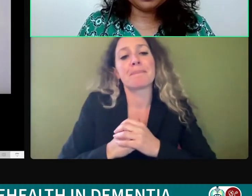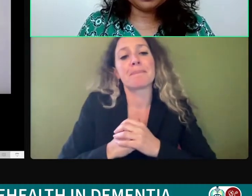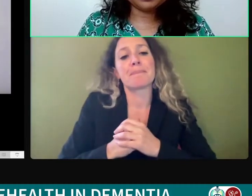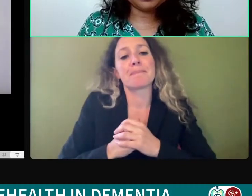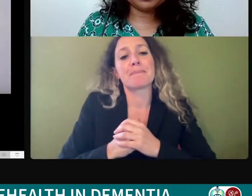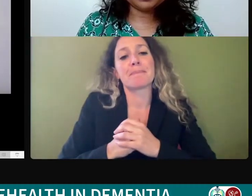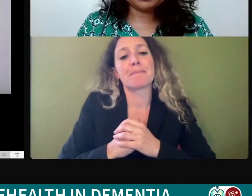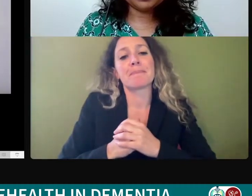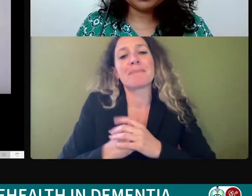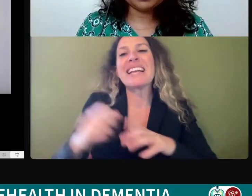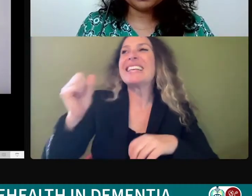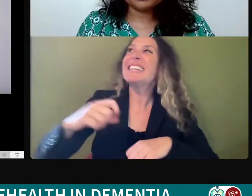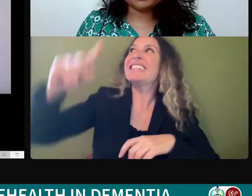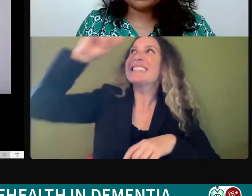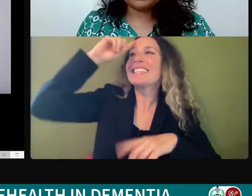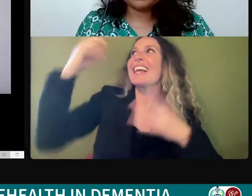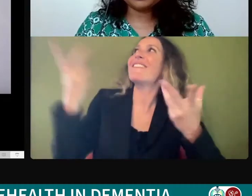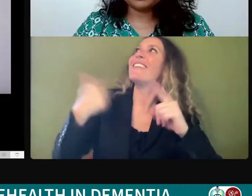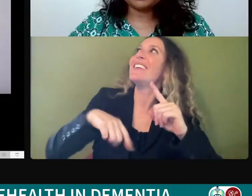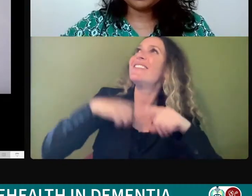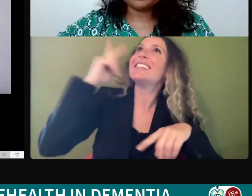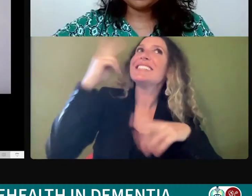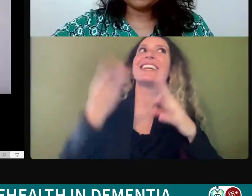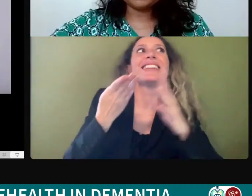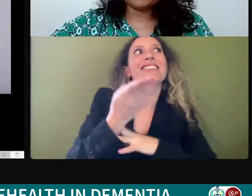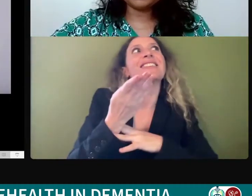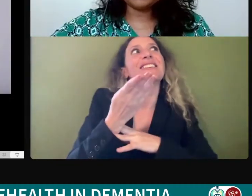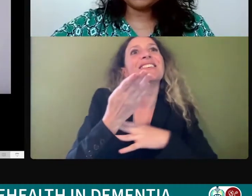really seen through the pandemic is providing access to be seen,